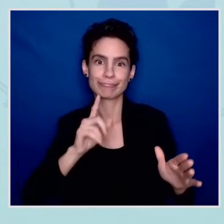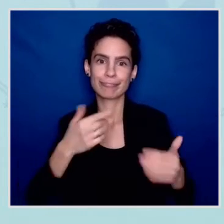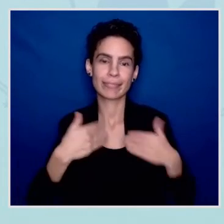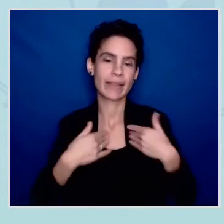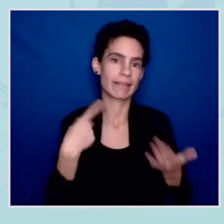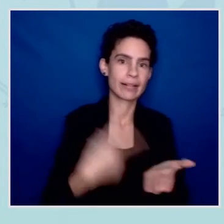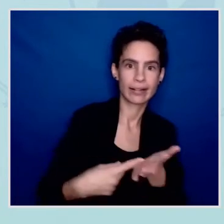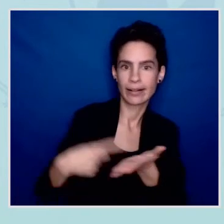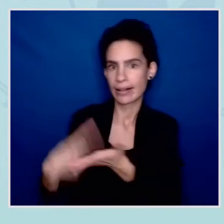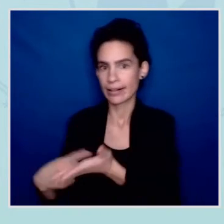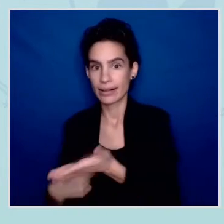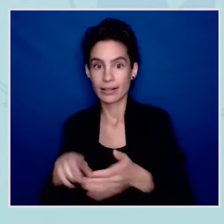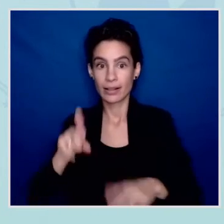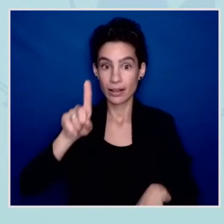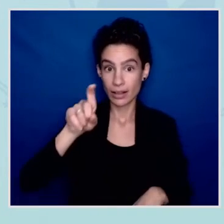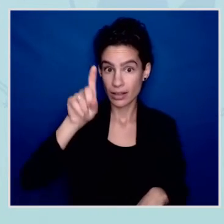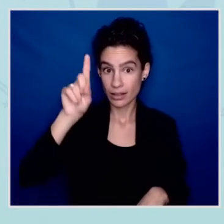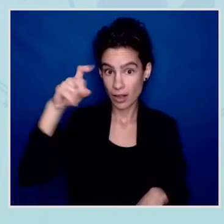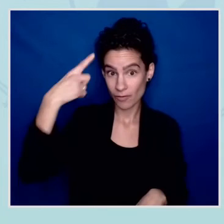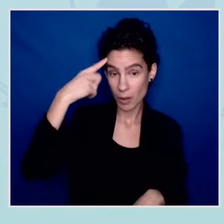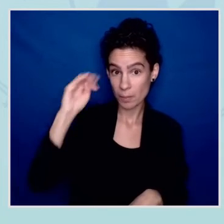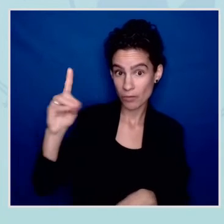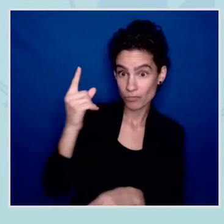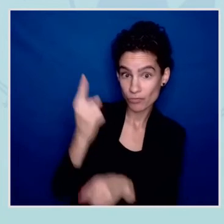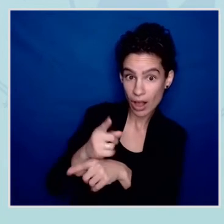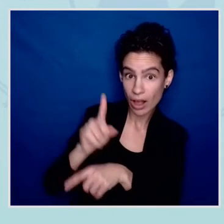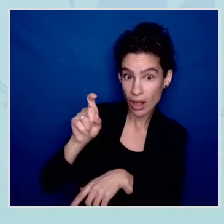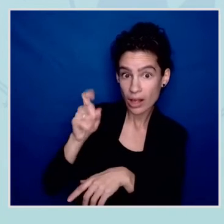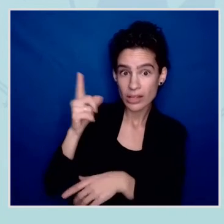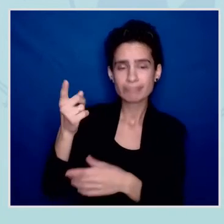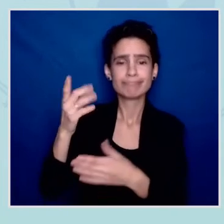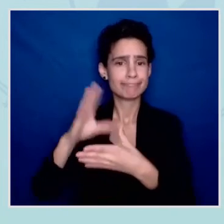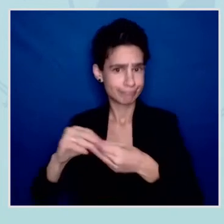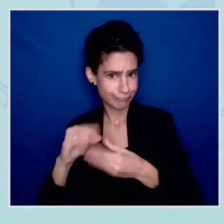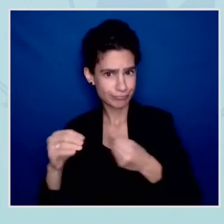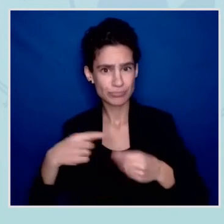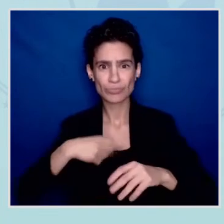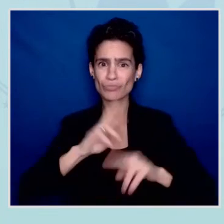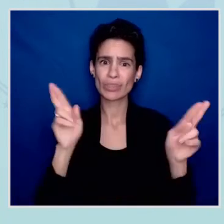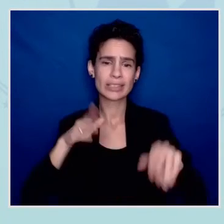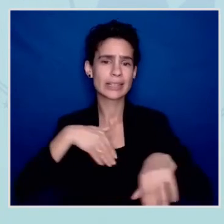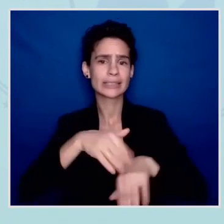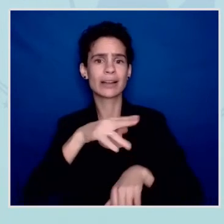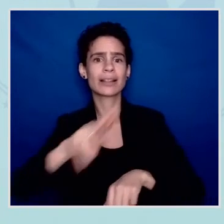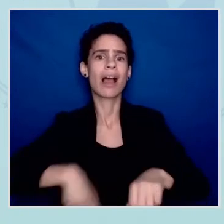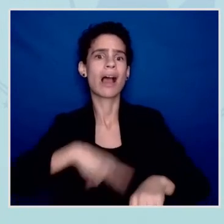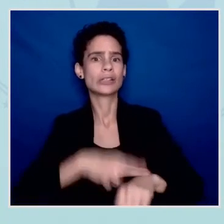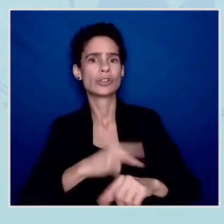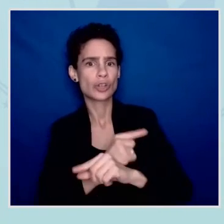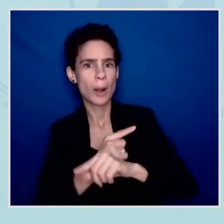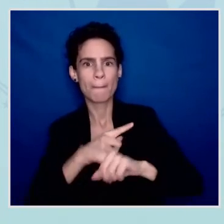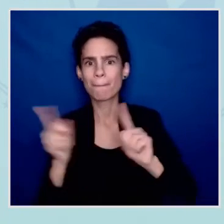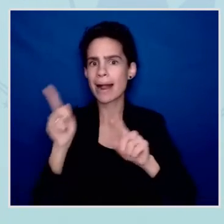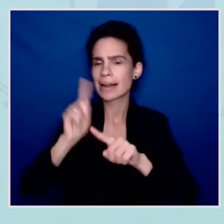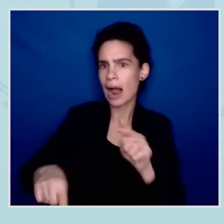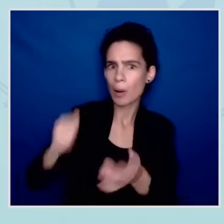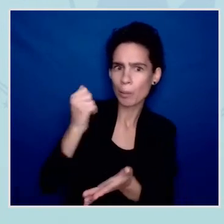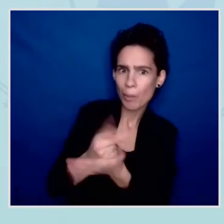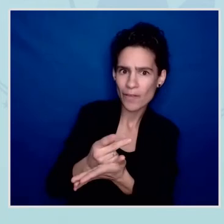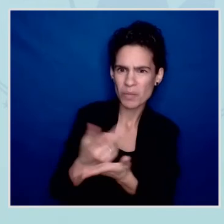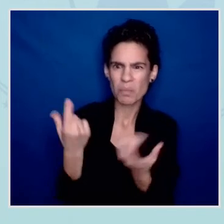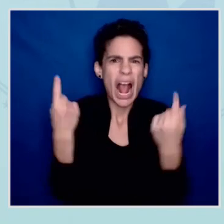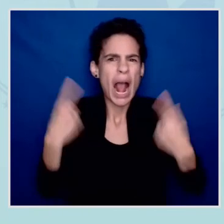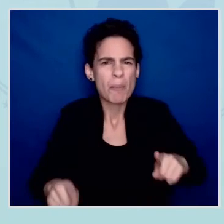AND DO IT IN A WAY THAT THEY